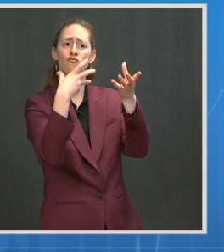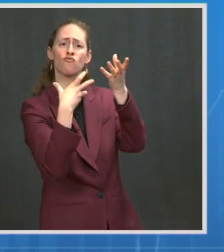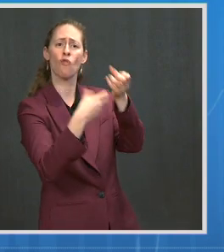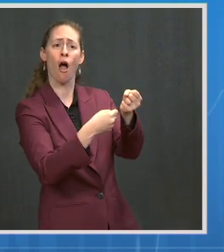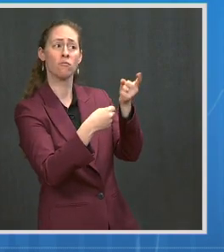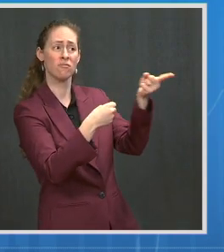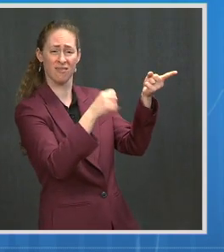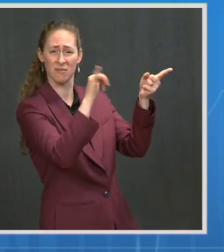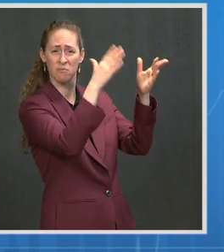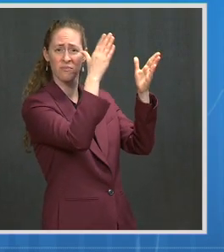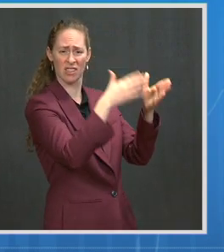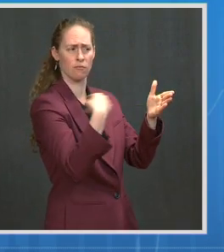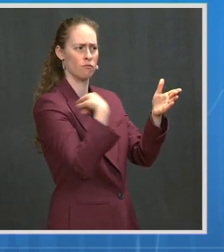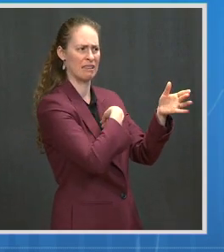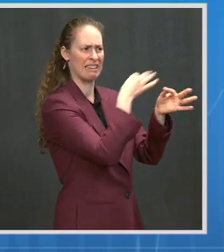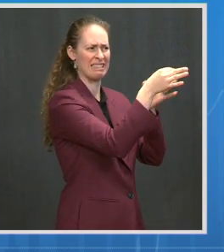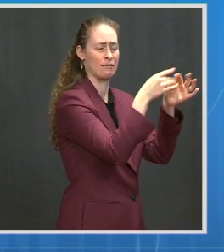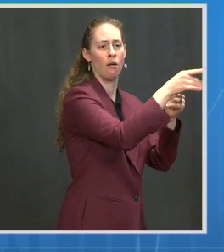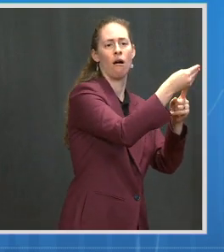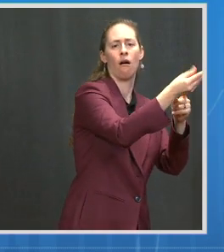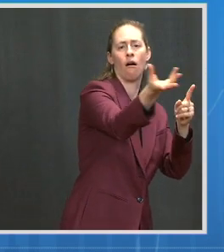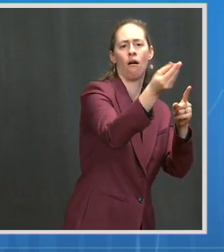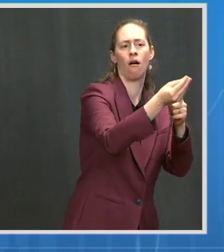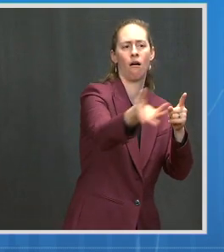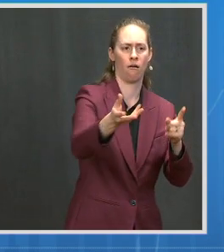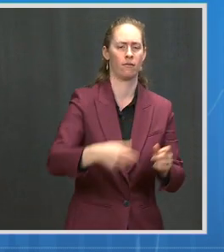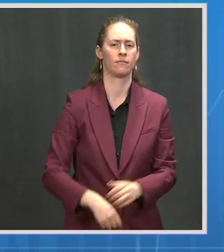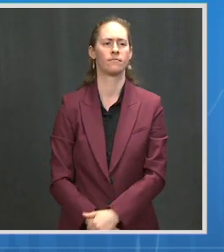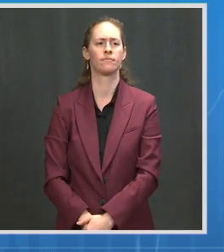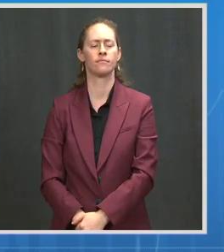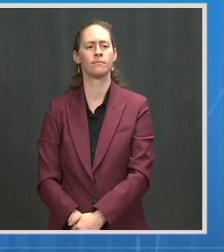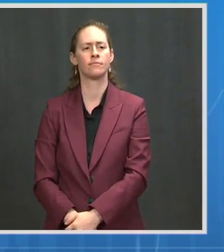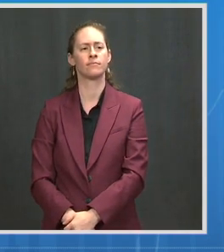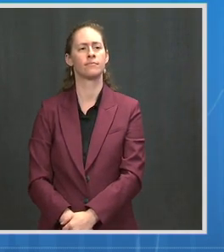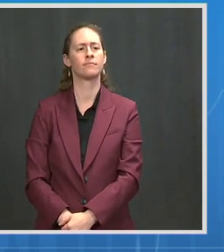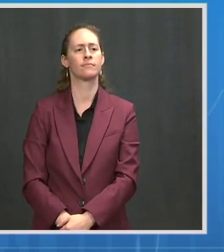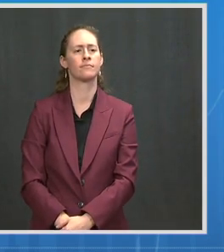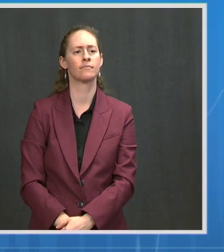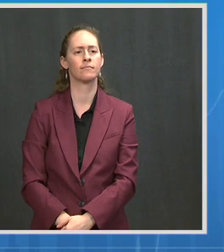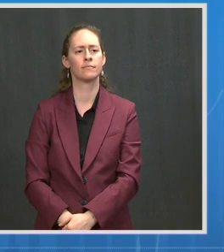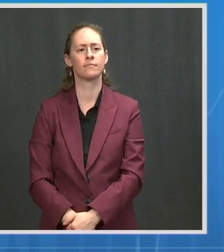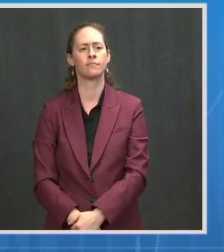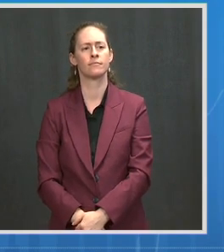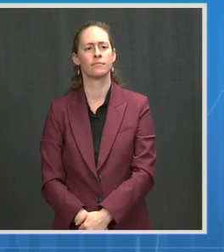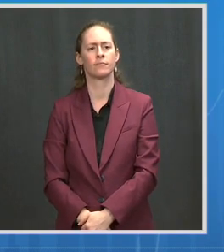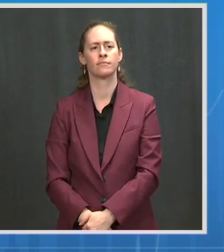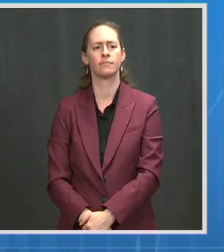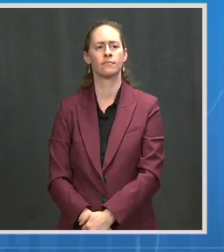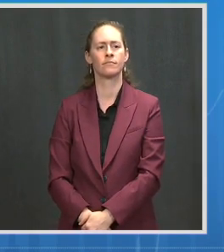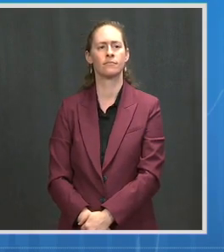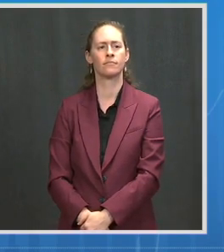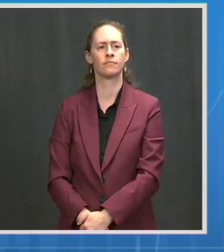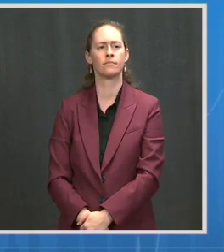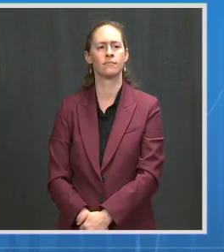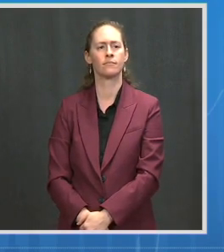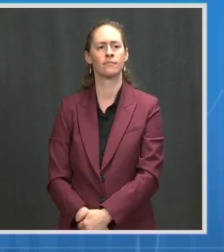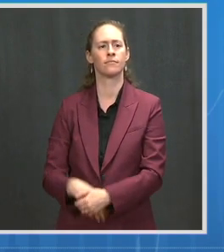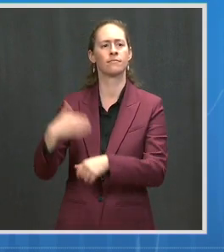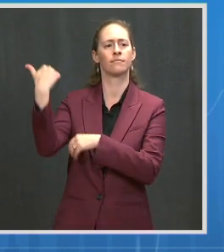For example, this past weekend, CDC staff were at the Talladega Superspeedway, where the Alabama Department of Health --